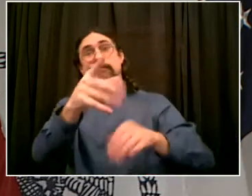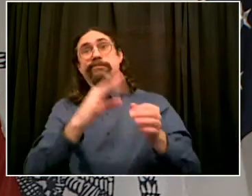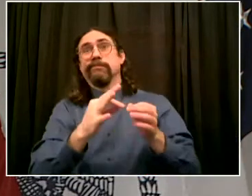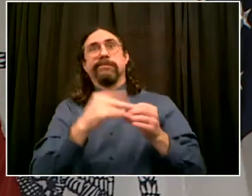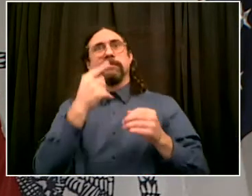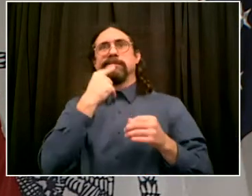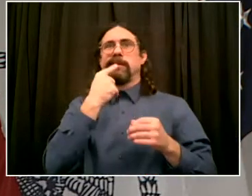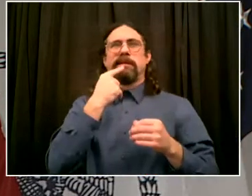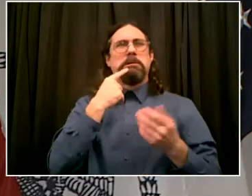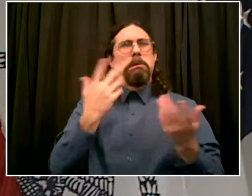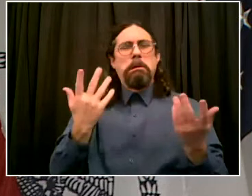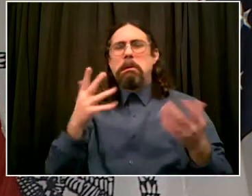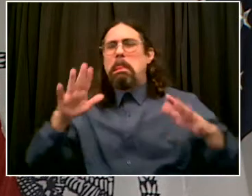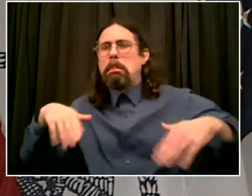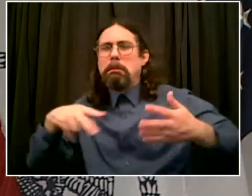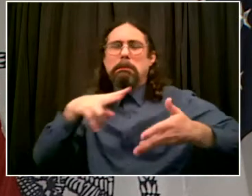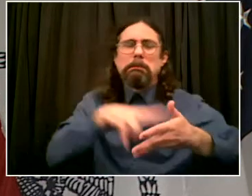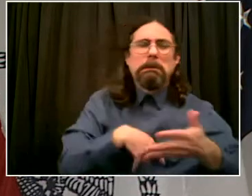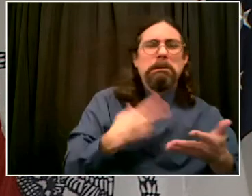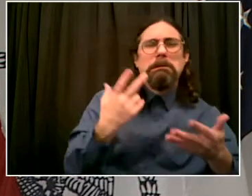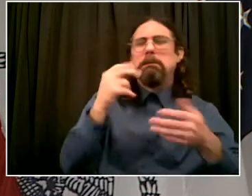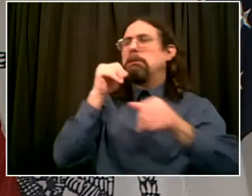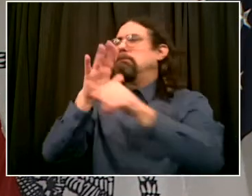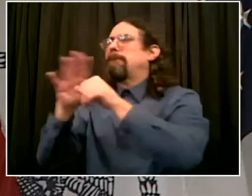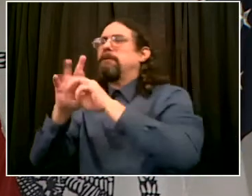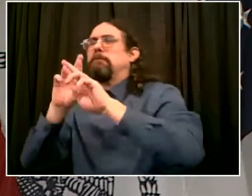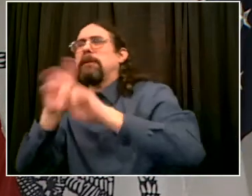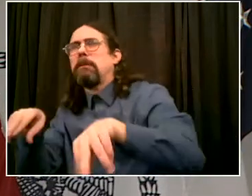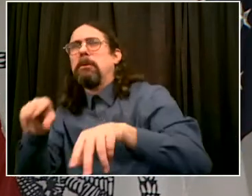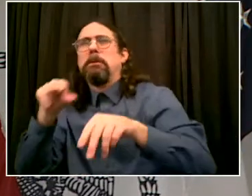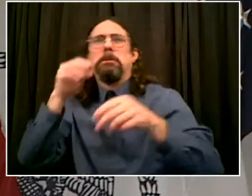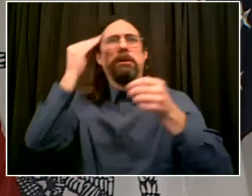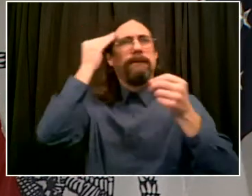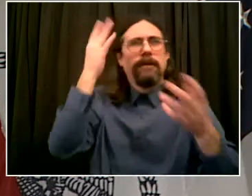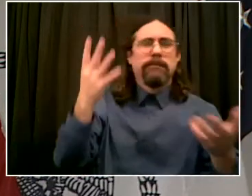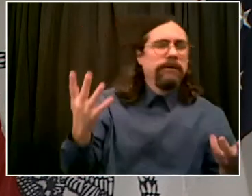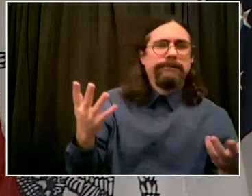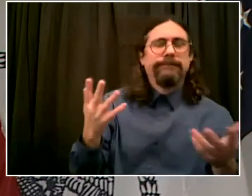IT? WHAT IS THE STATUS AND CAN IT HAPPEN IN